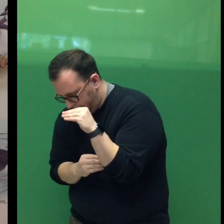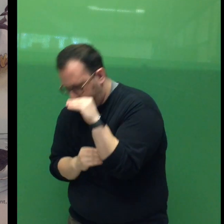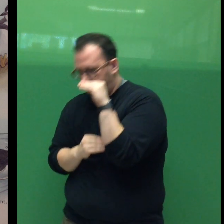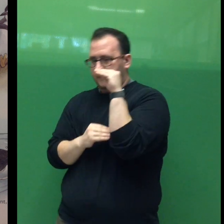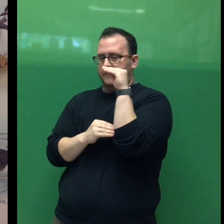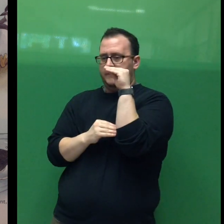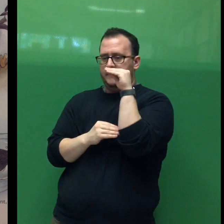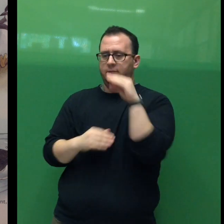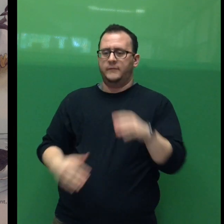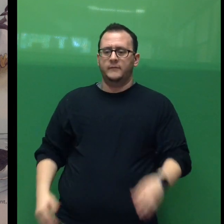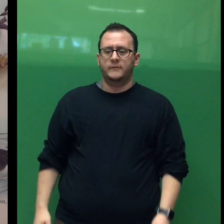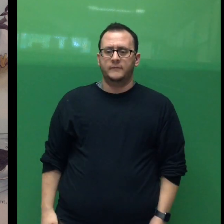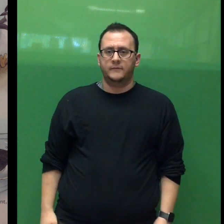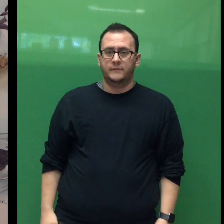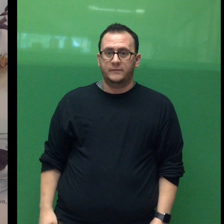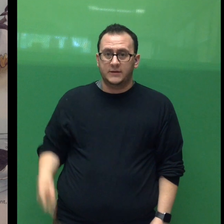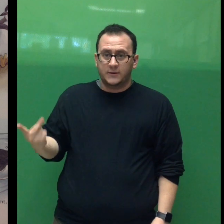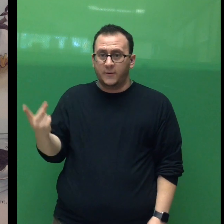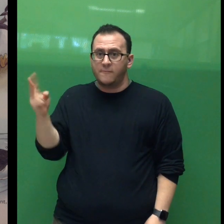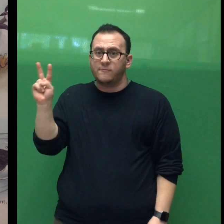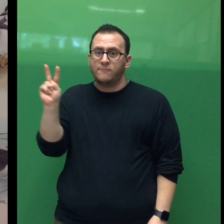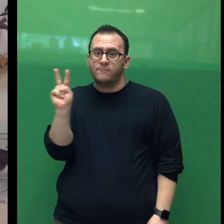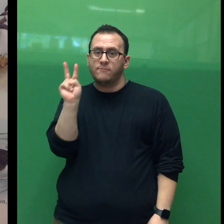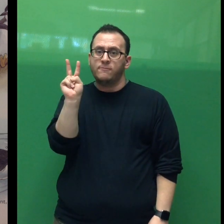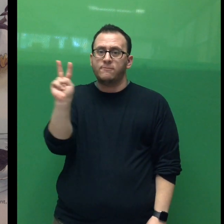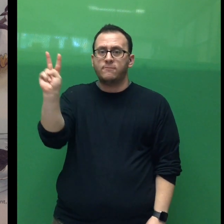On the right Linden signs using American Sign Language.